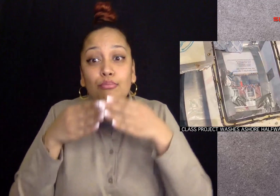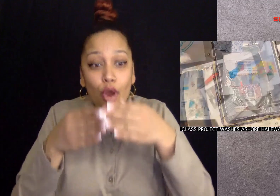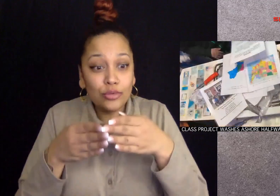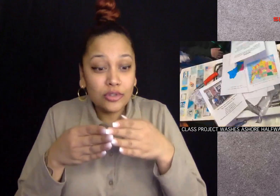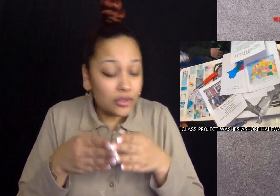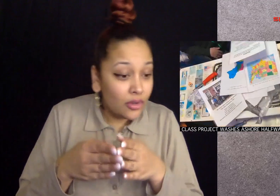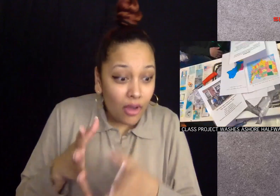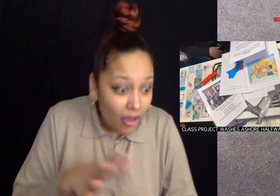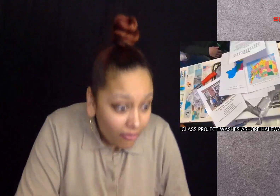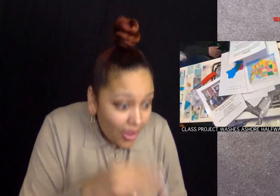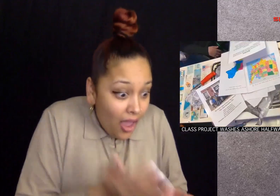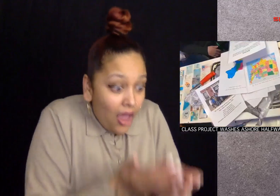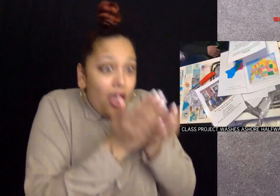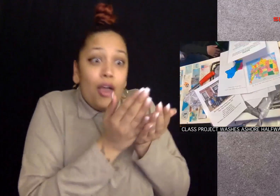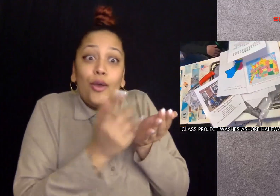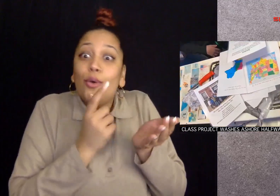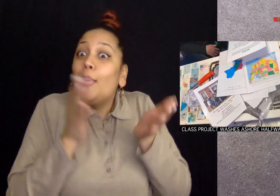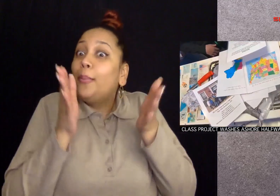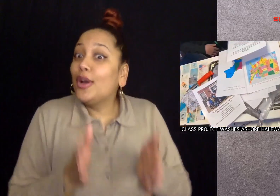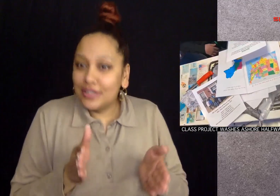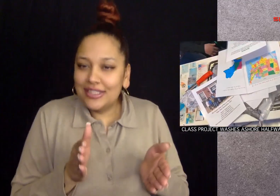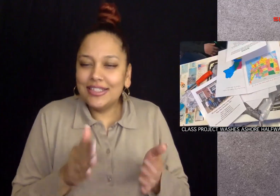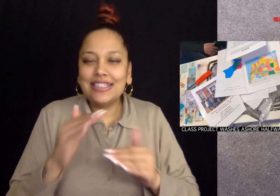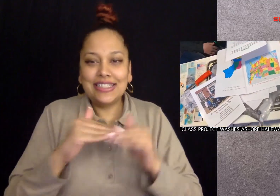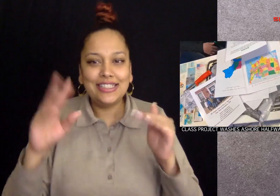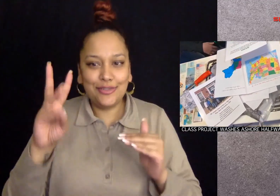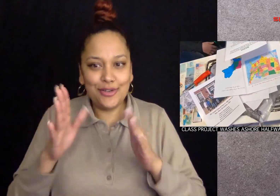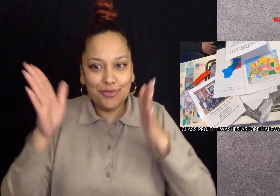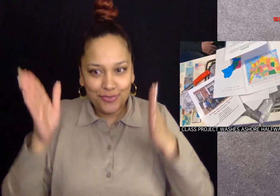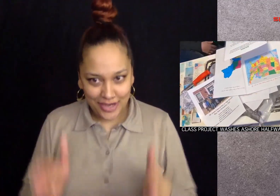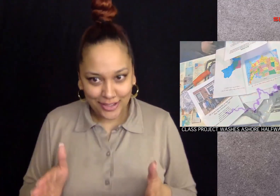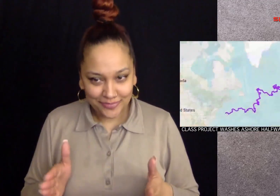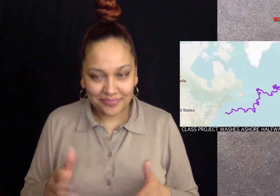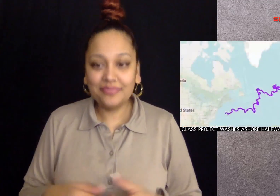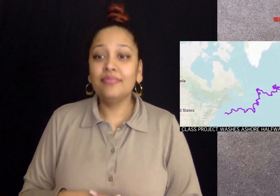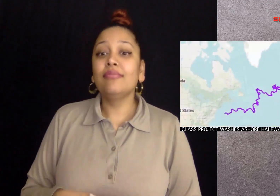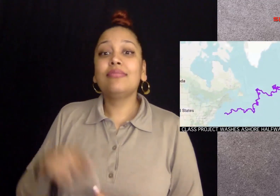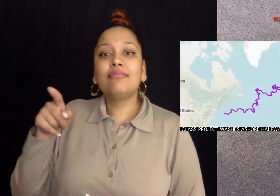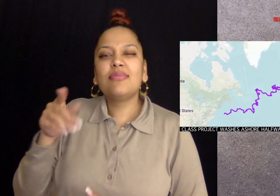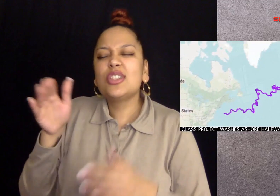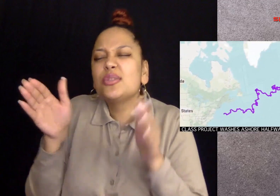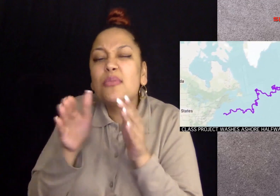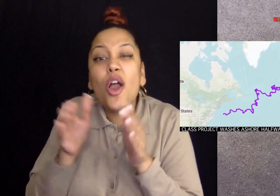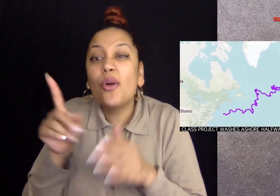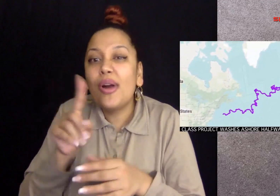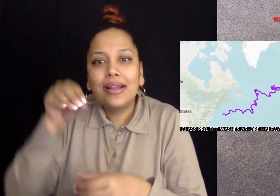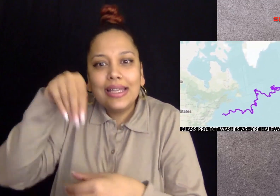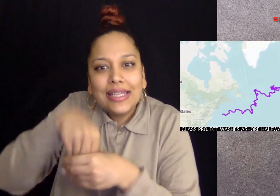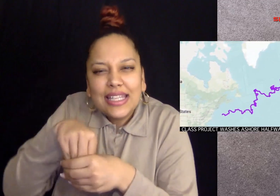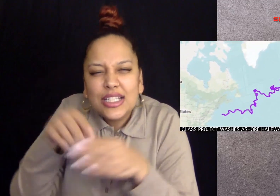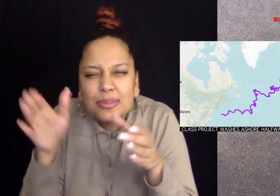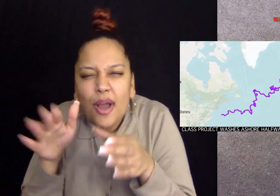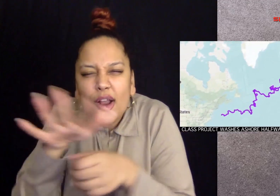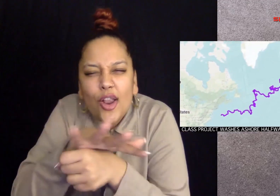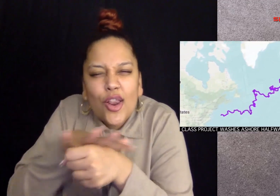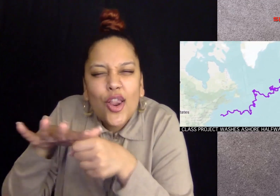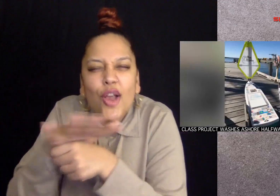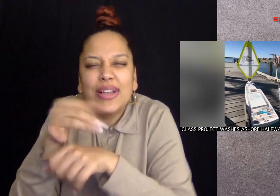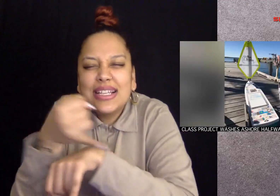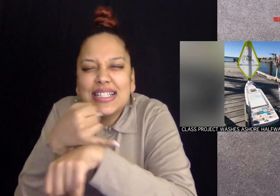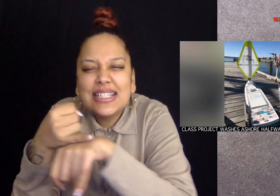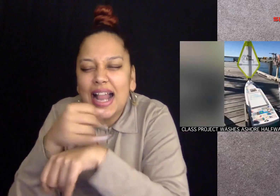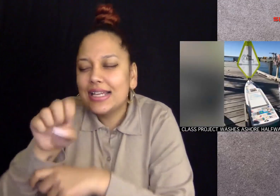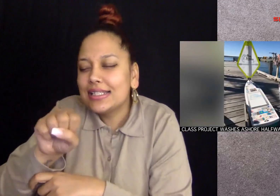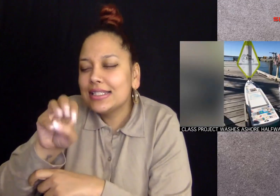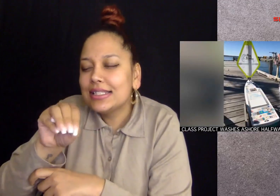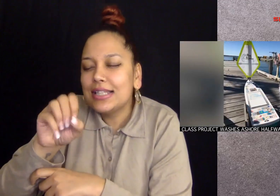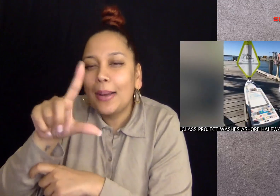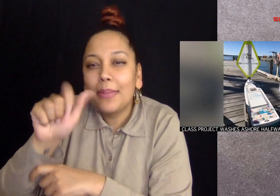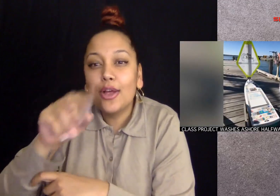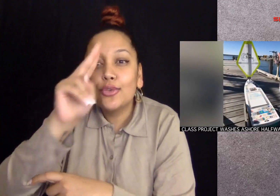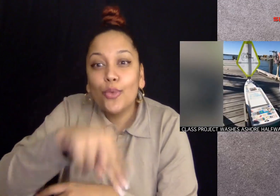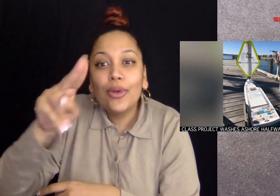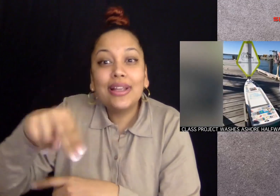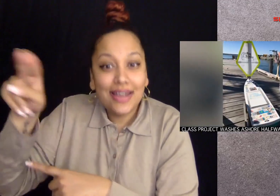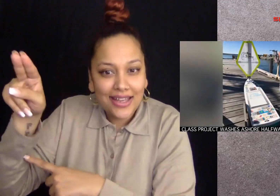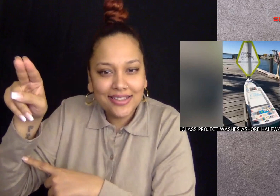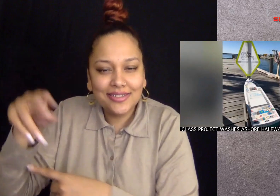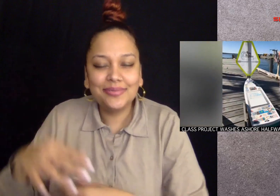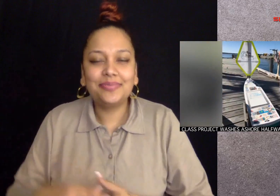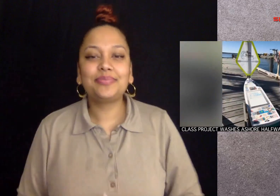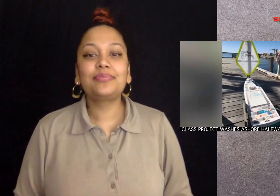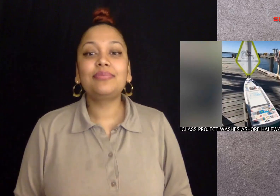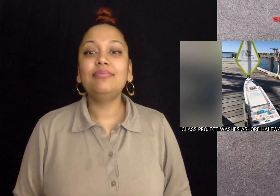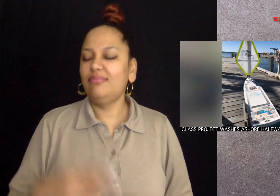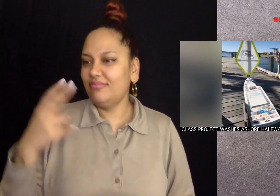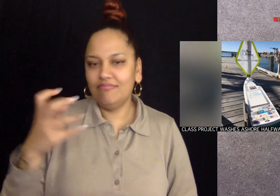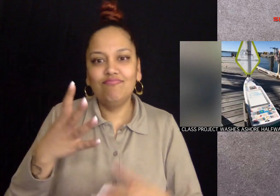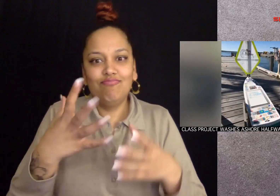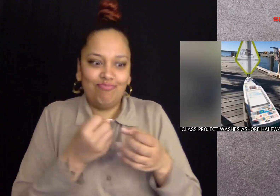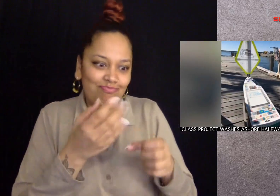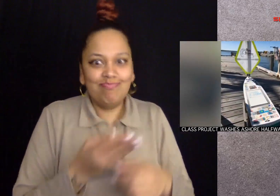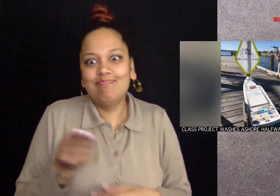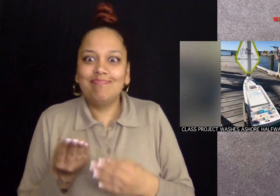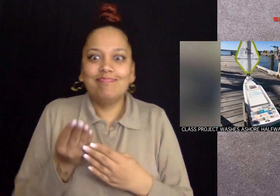later the boat was found by a sixth-grader on the small Norwegian island of Smola